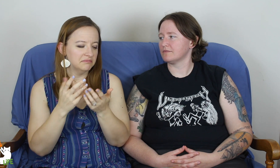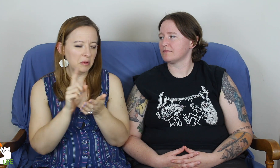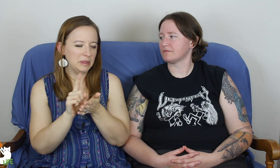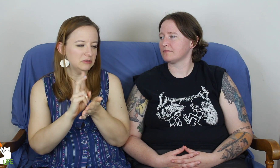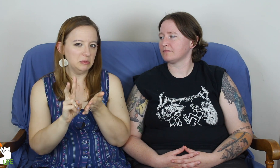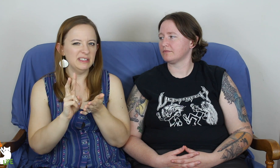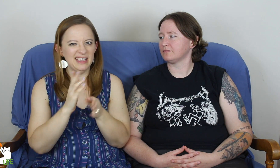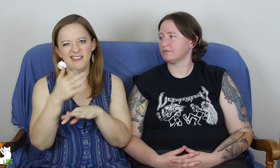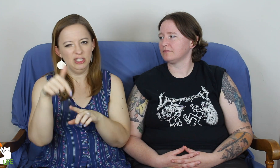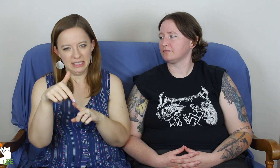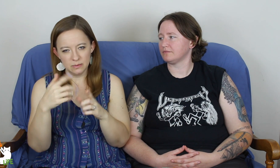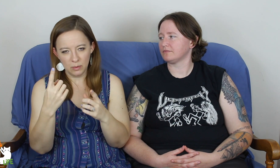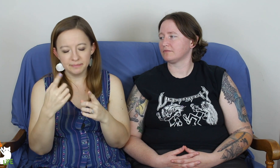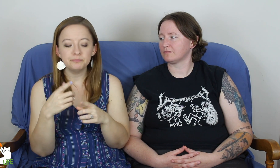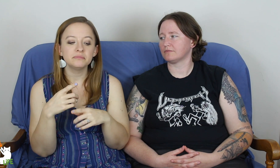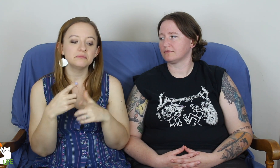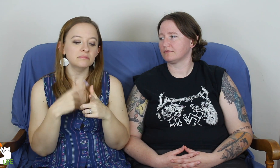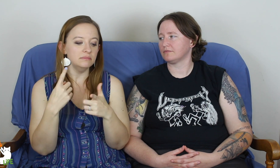Hopefully in a week or two after this video.